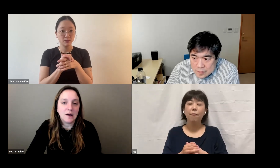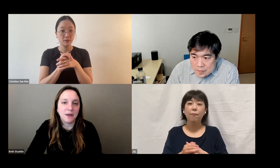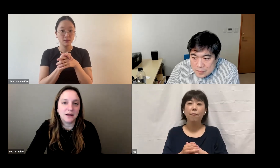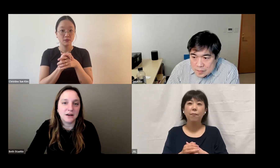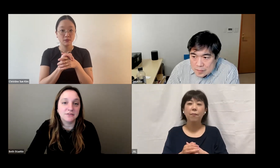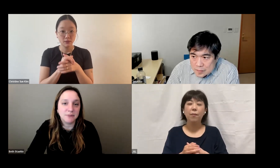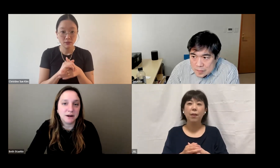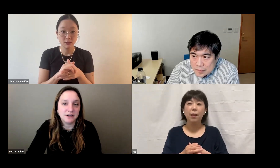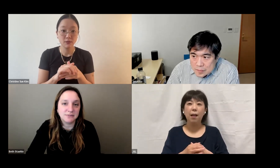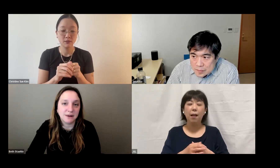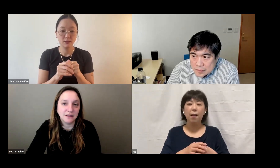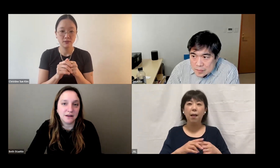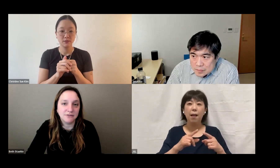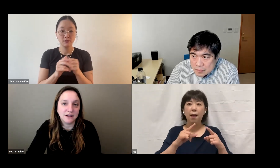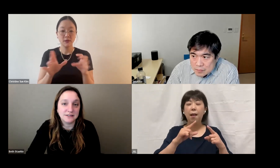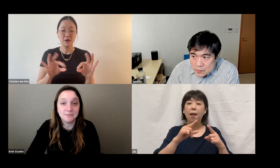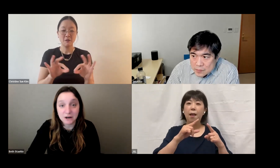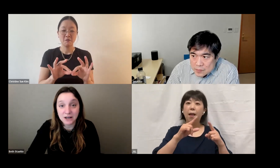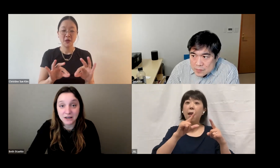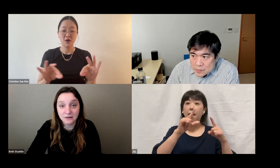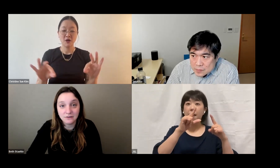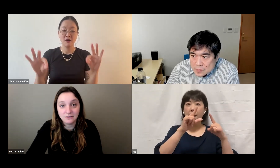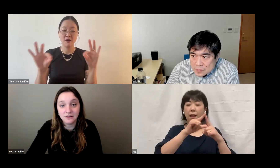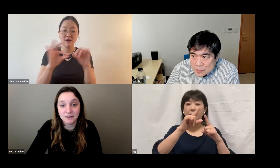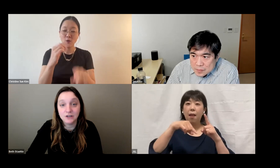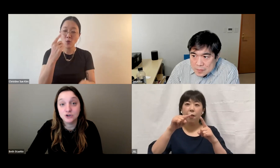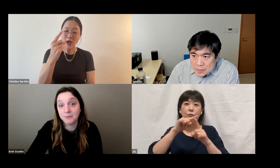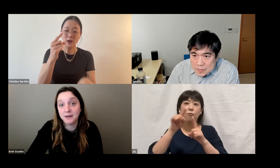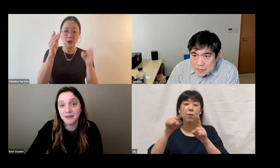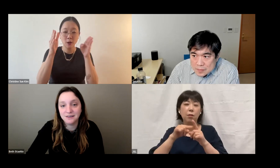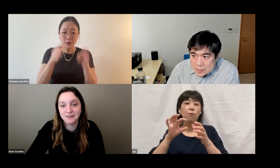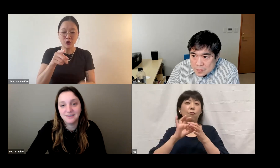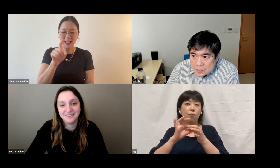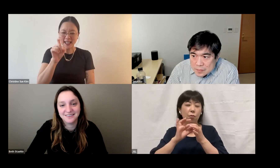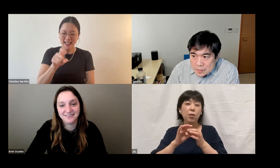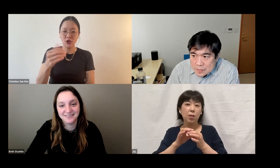and kind of compare it to my life as an American living in Germany.